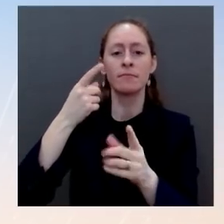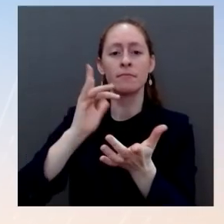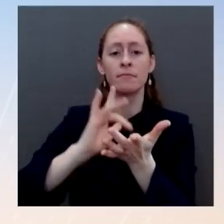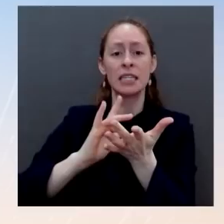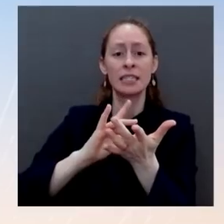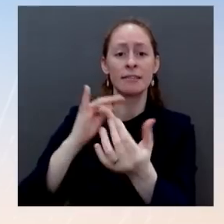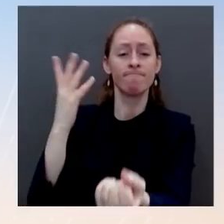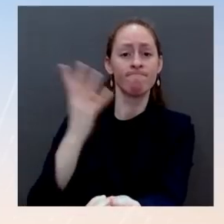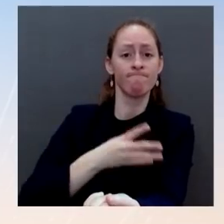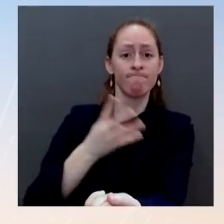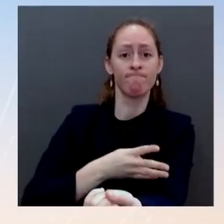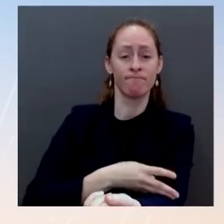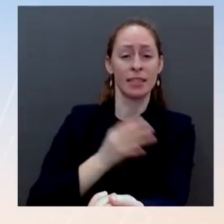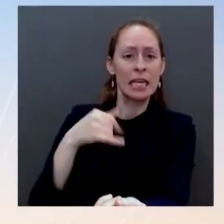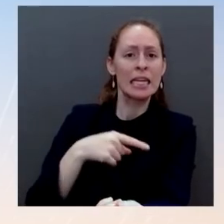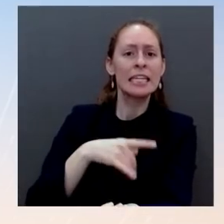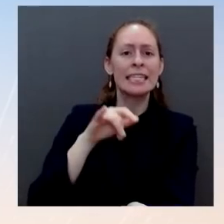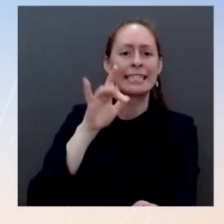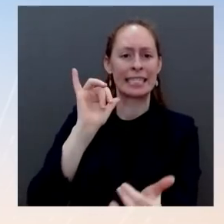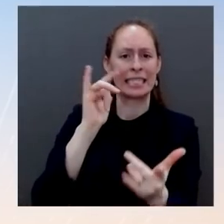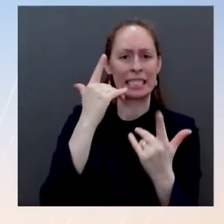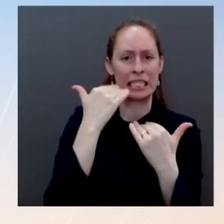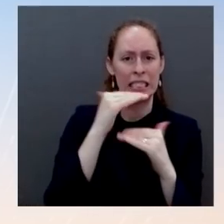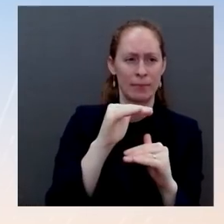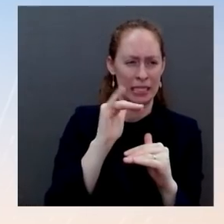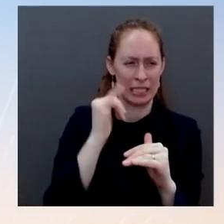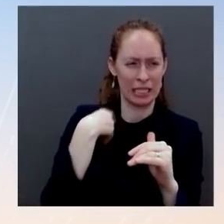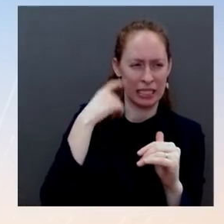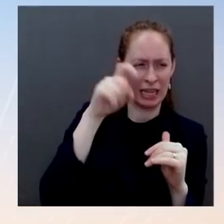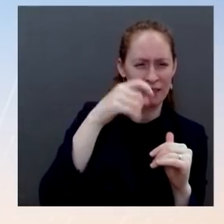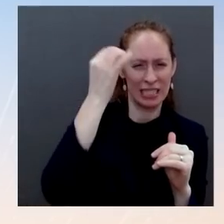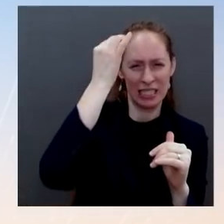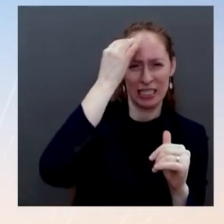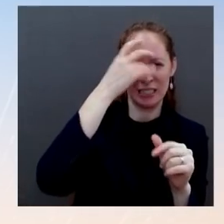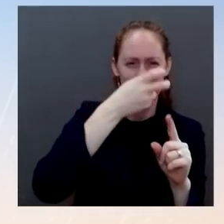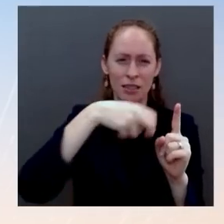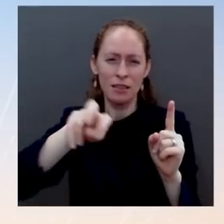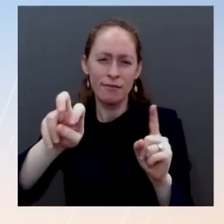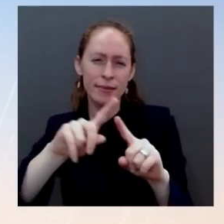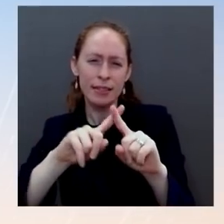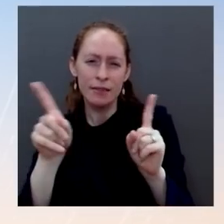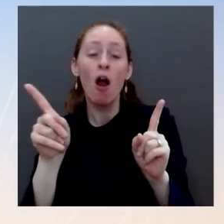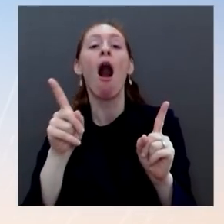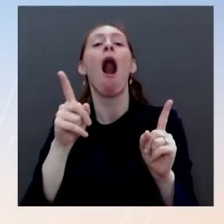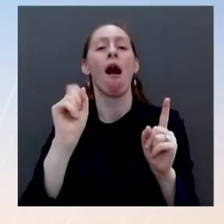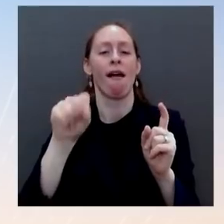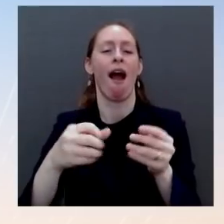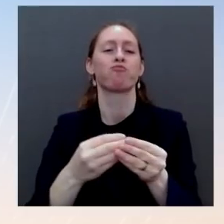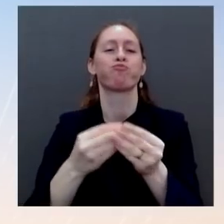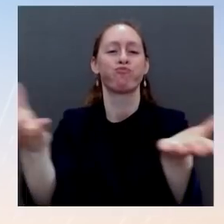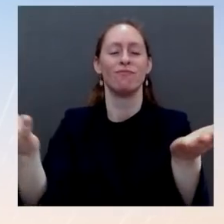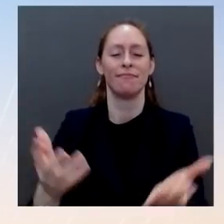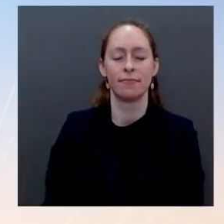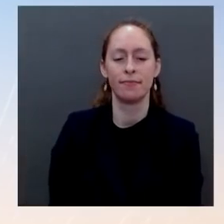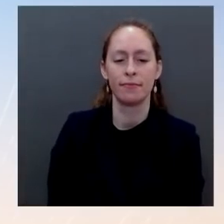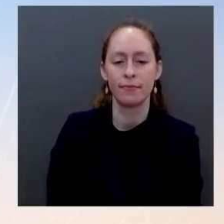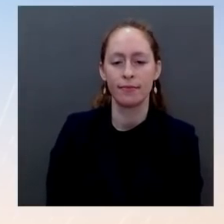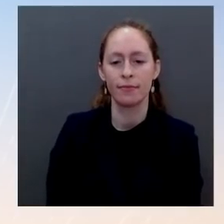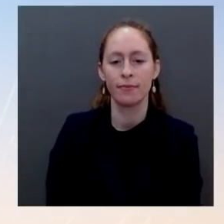The Press: And following on Jeff's question about consequences -- Ms. Psaki: Yeah. The Press: The President characterized -- today, characterized the January 6th attack